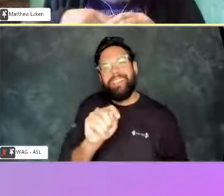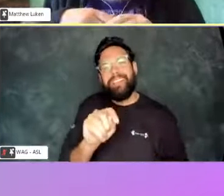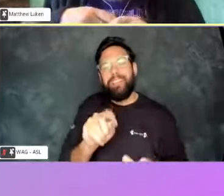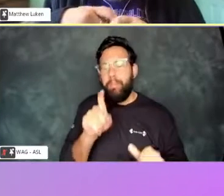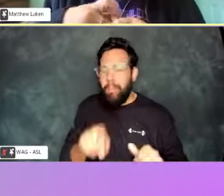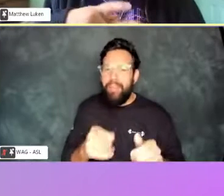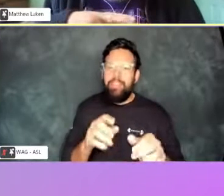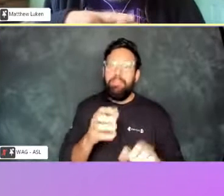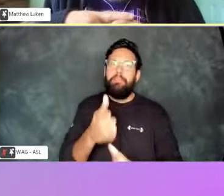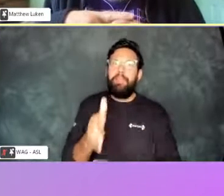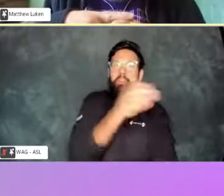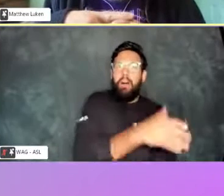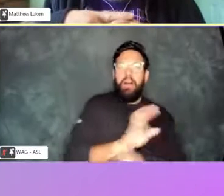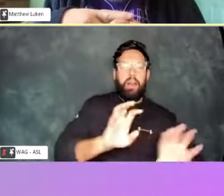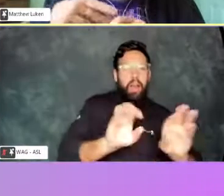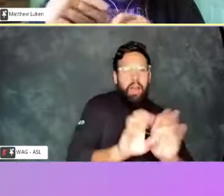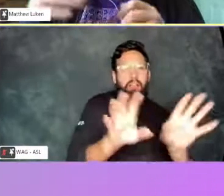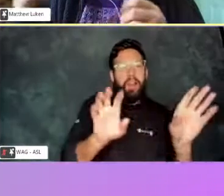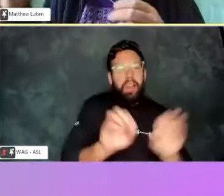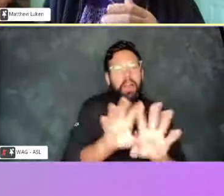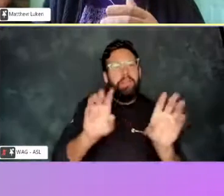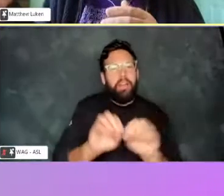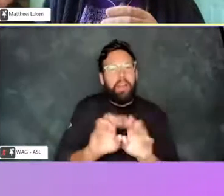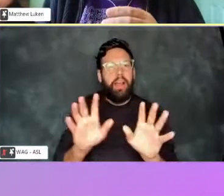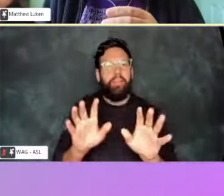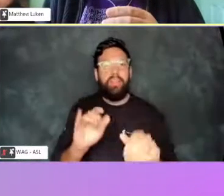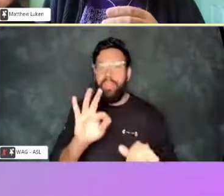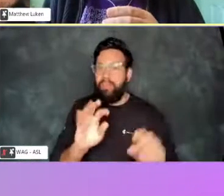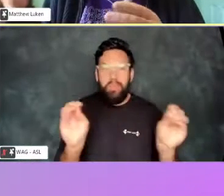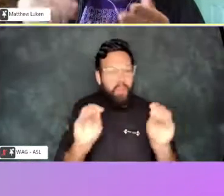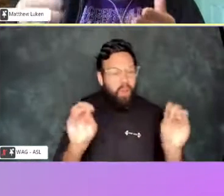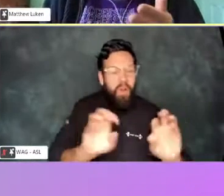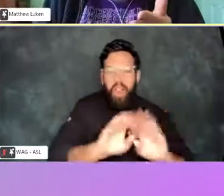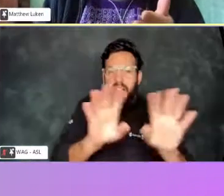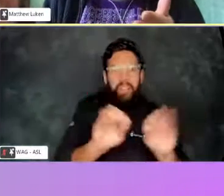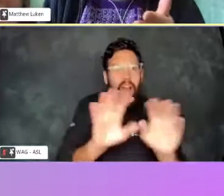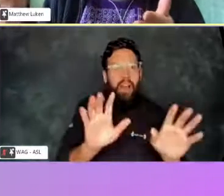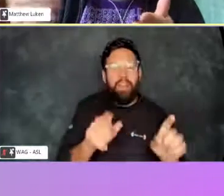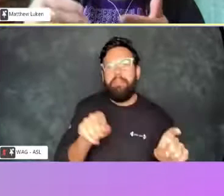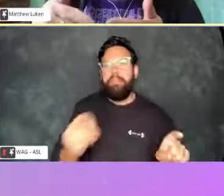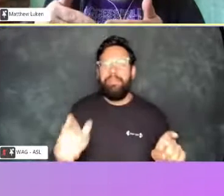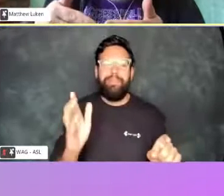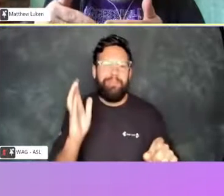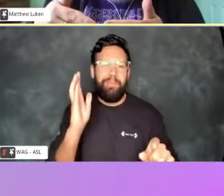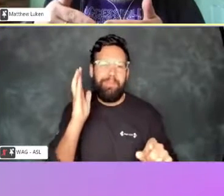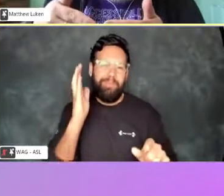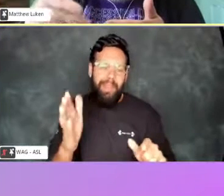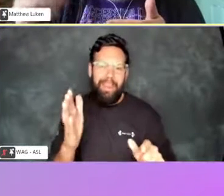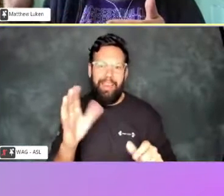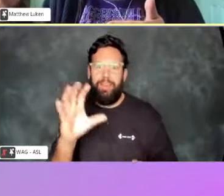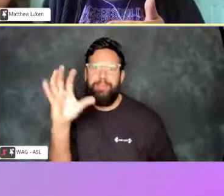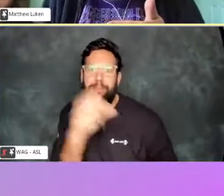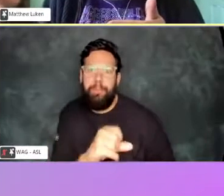the text How is or not? that happening if you don't have all of those things to find, then someone